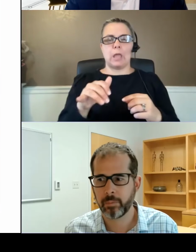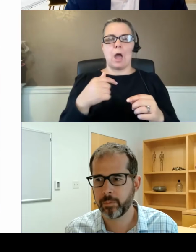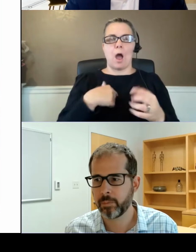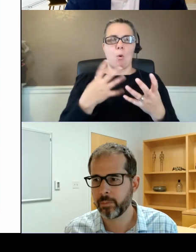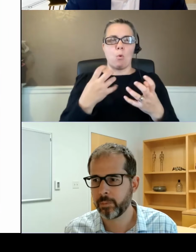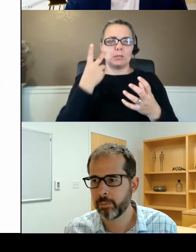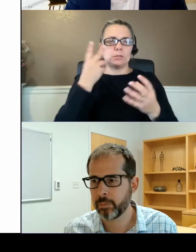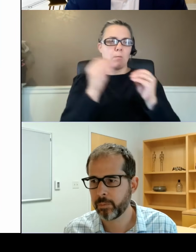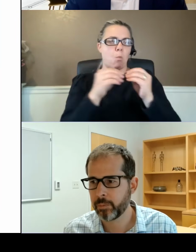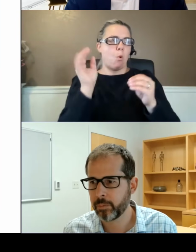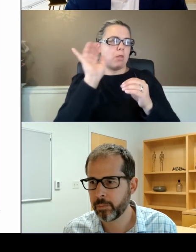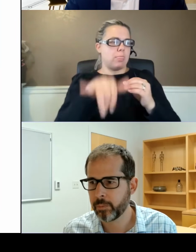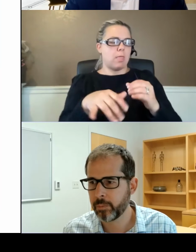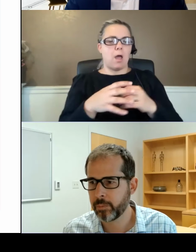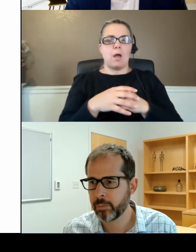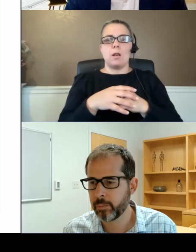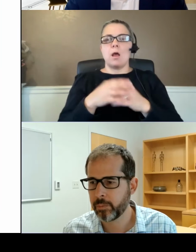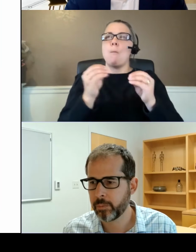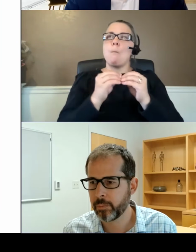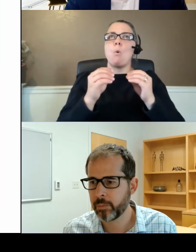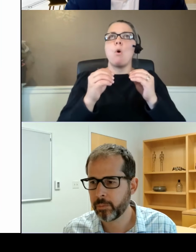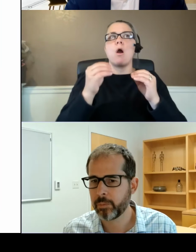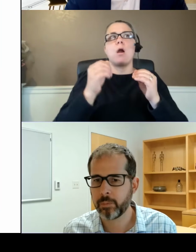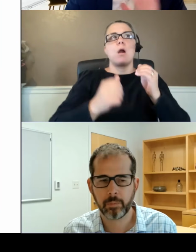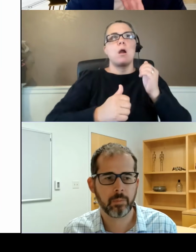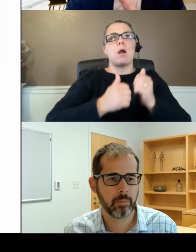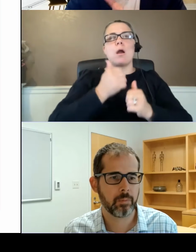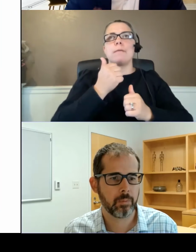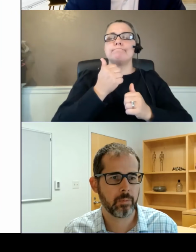than looking for an automated tool to do that work at this point that's where I would look.